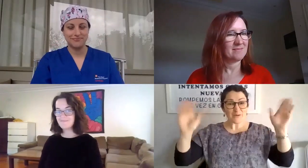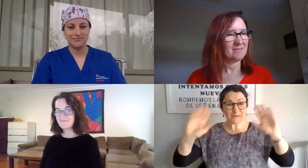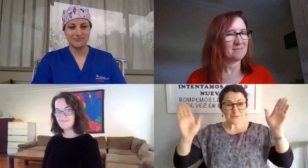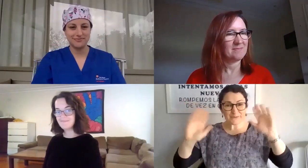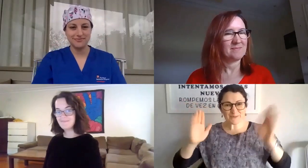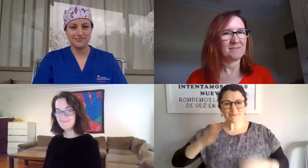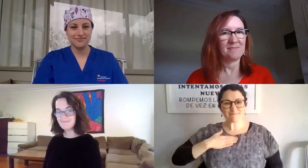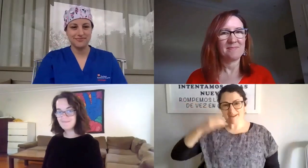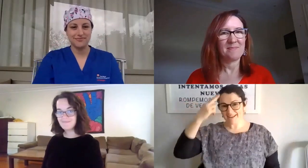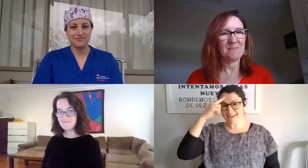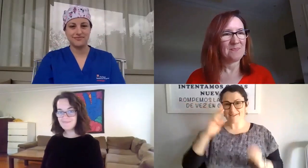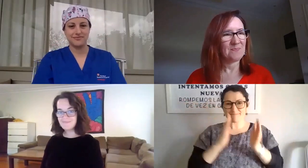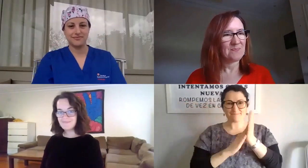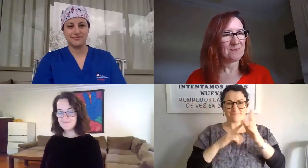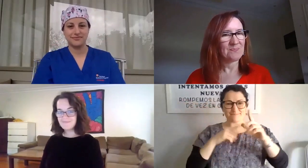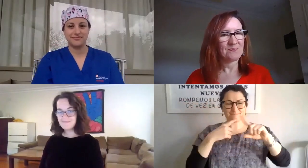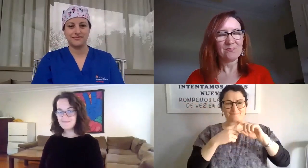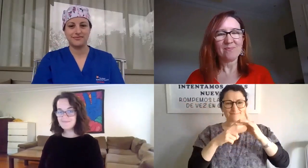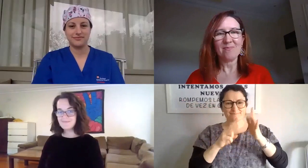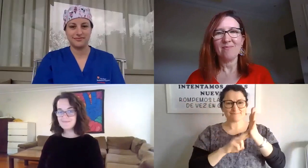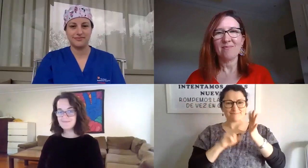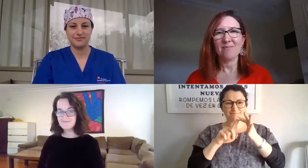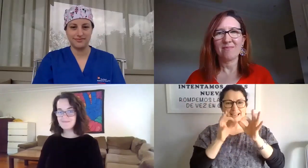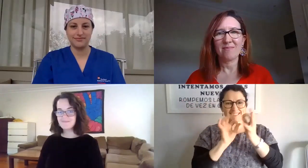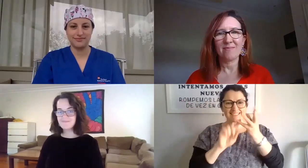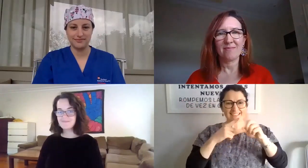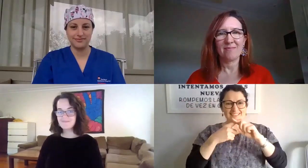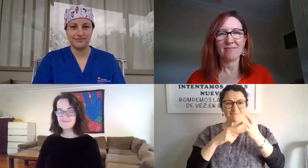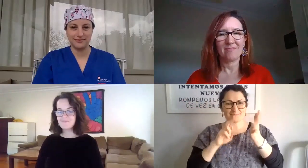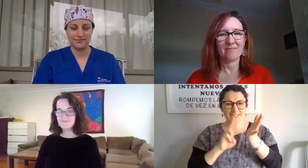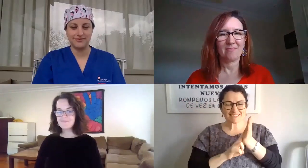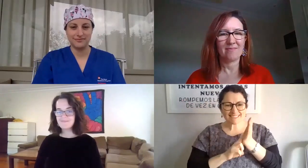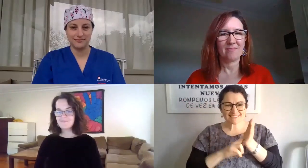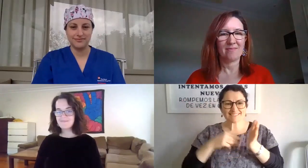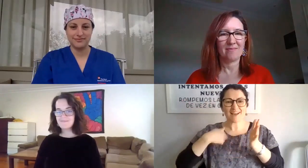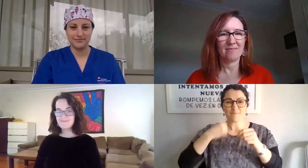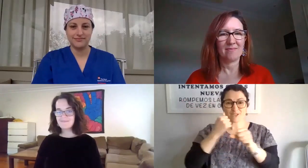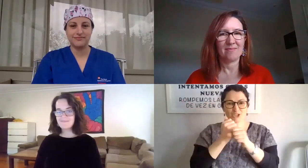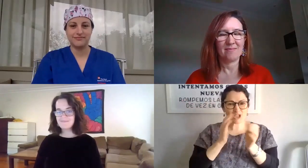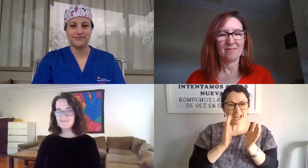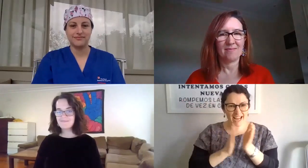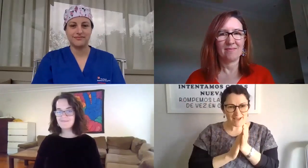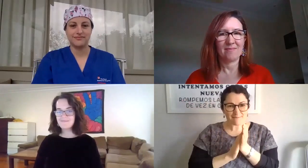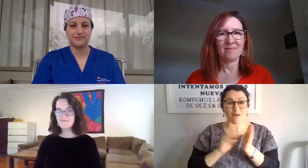Hello everyone. My name is Maxine Buxton and I'm the